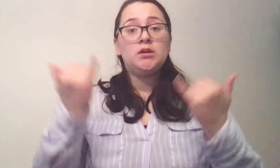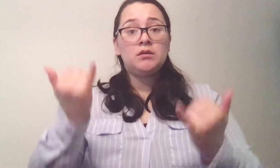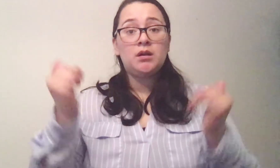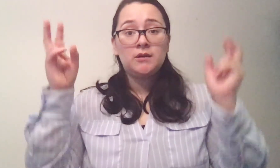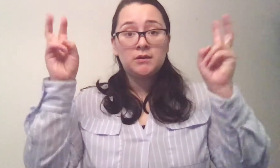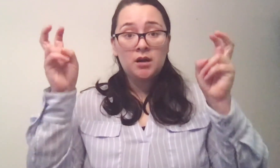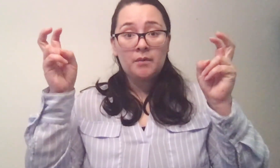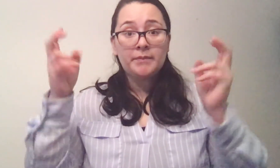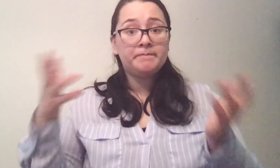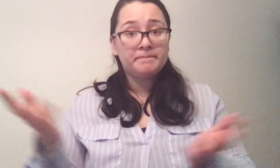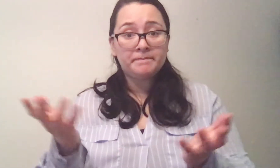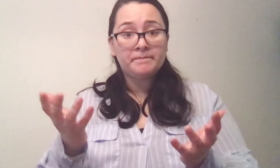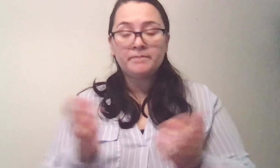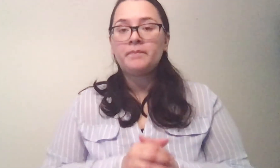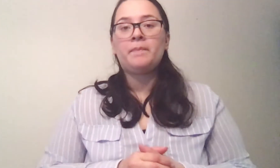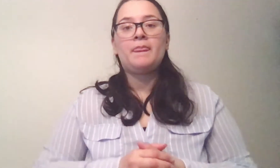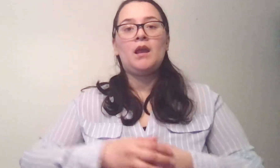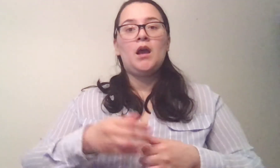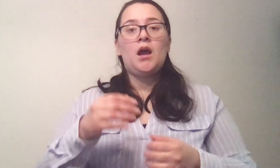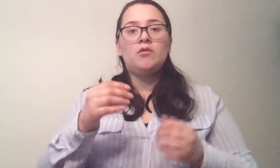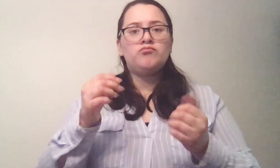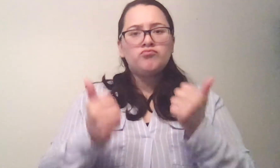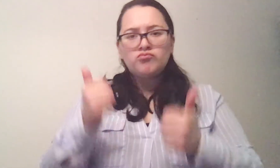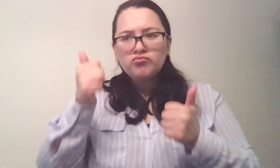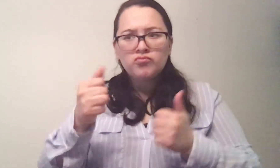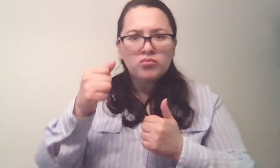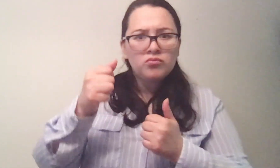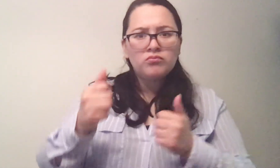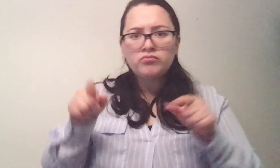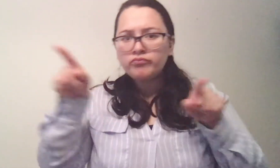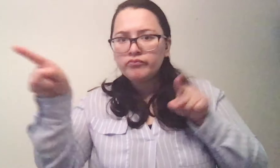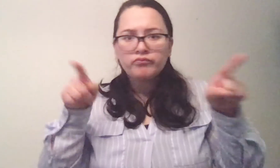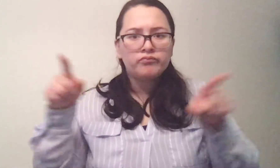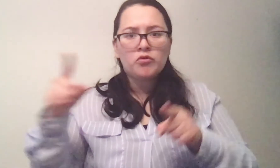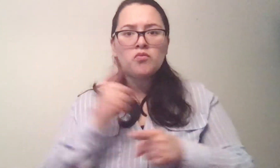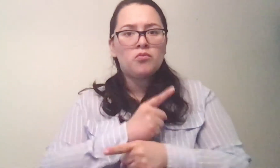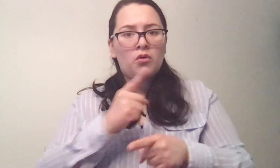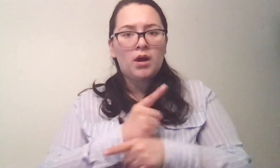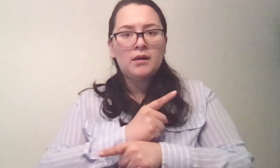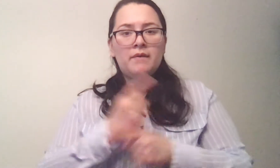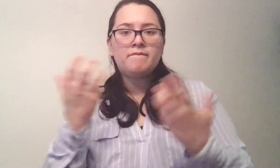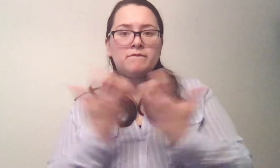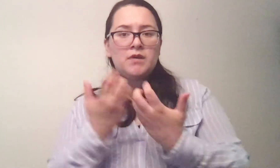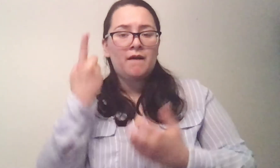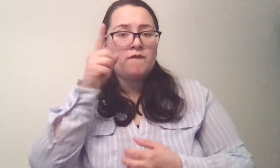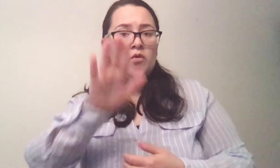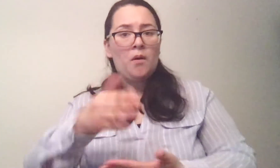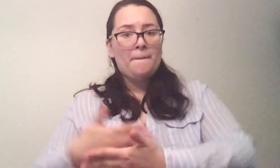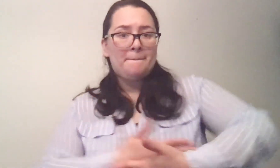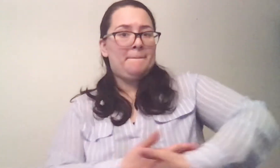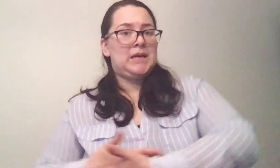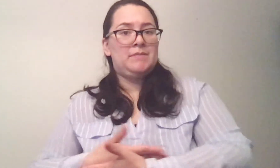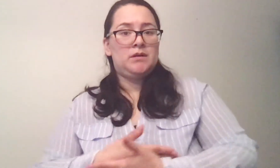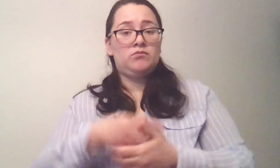Today's topic will be on the proper fit for your baby: